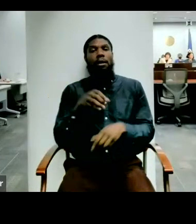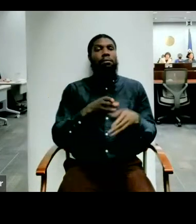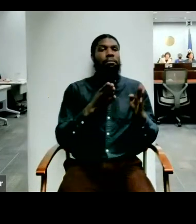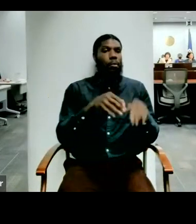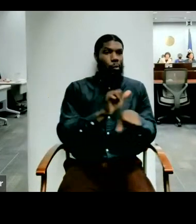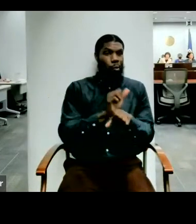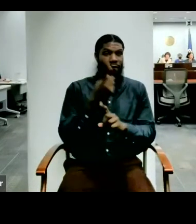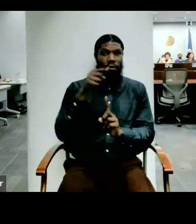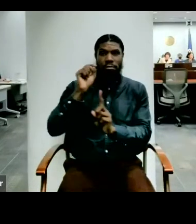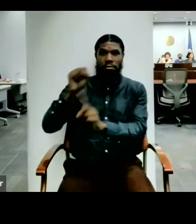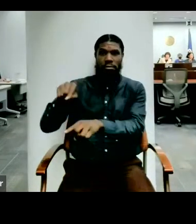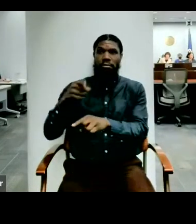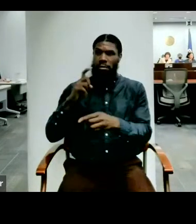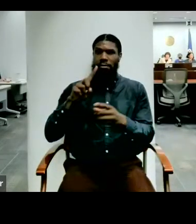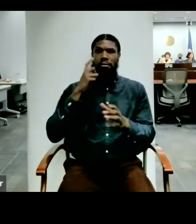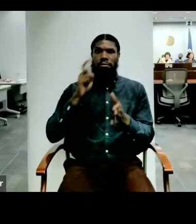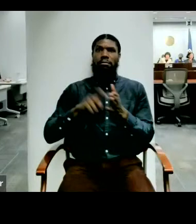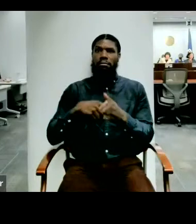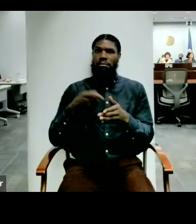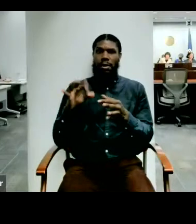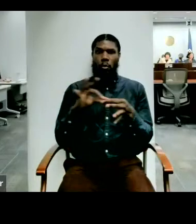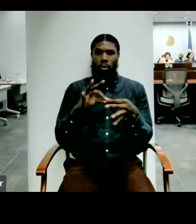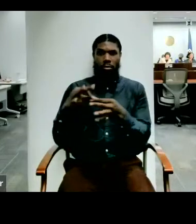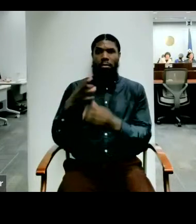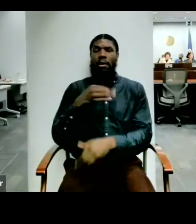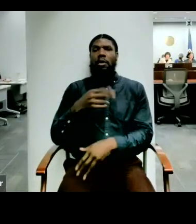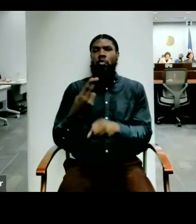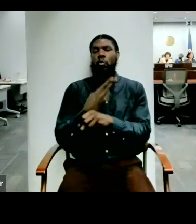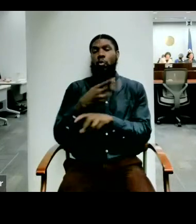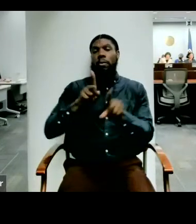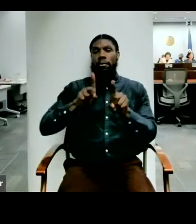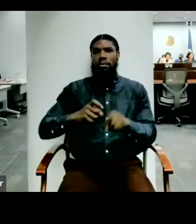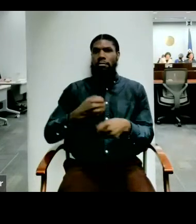And using the appropriate test to determine when someone is an employee and an independent